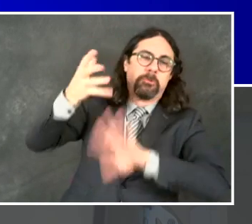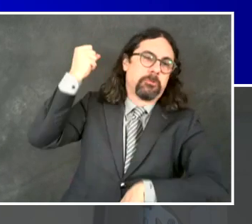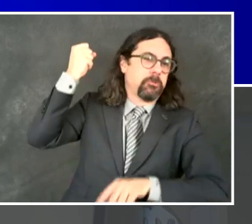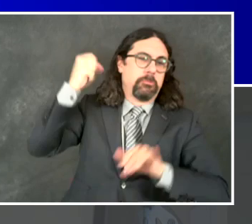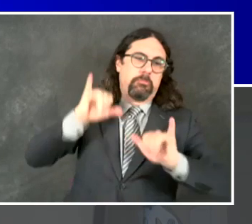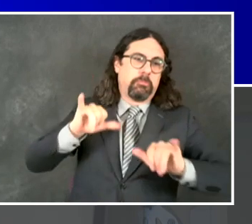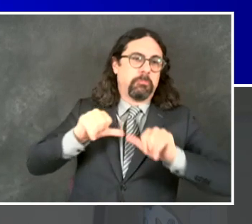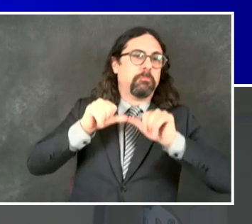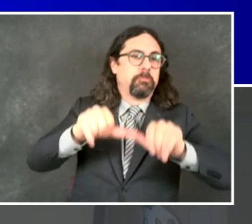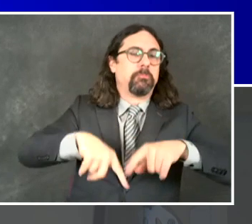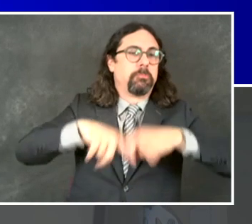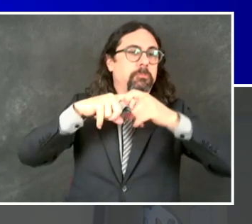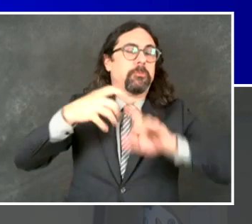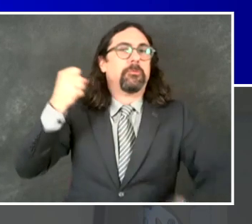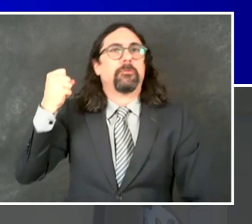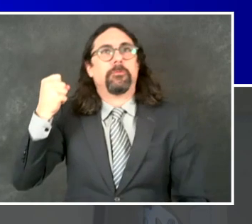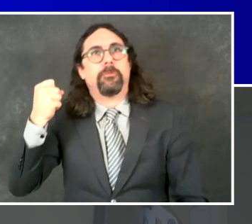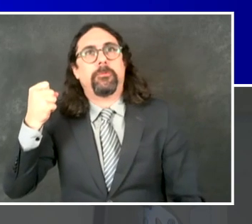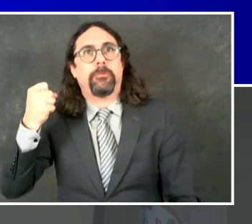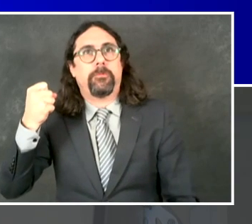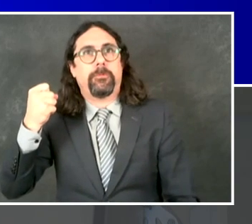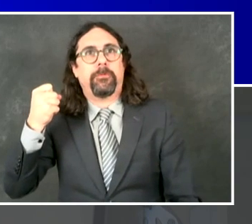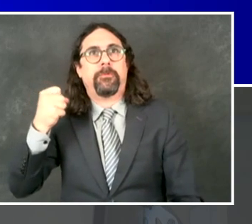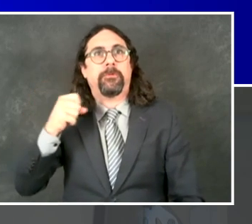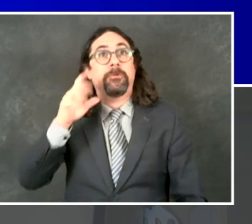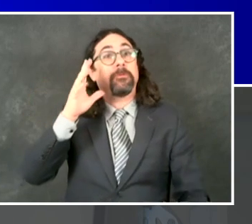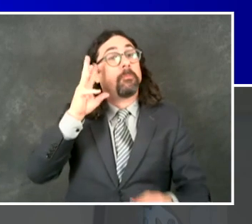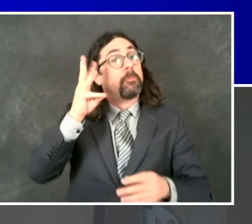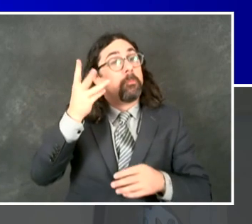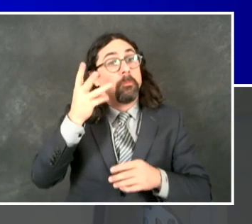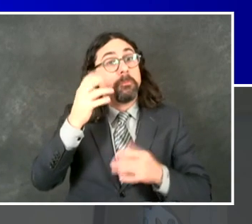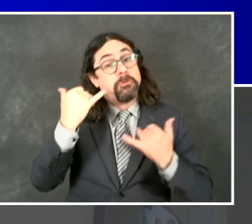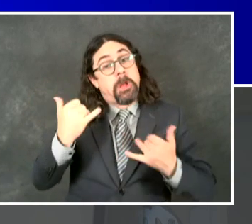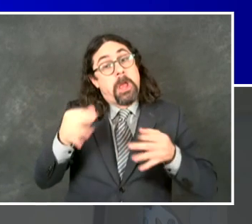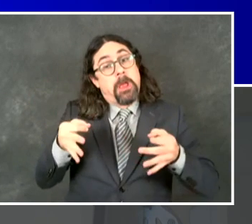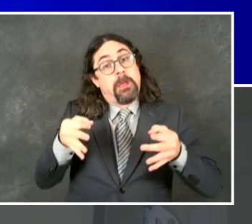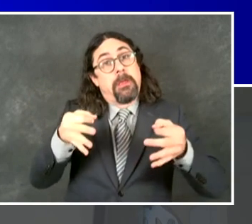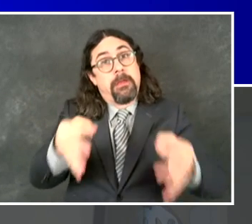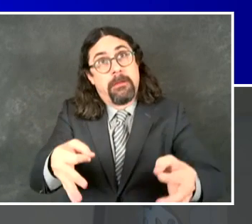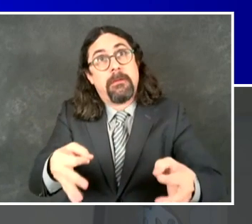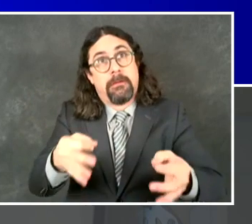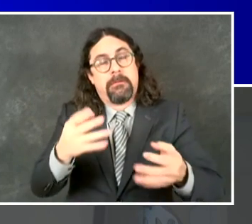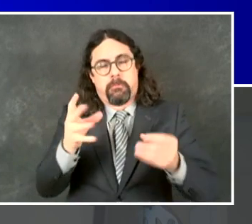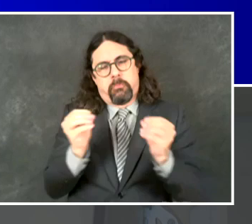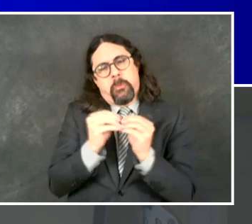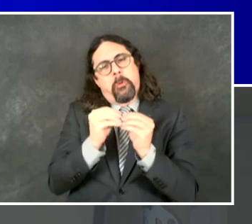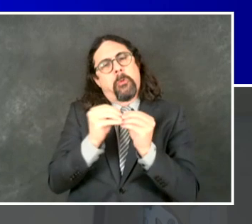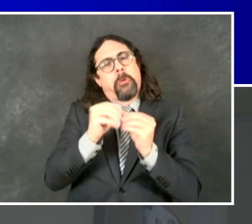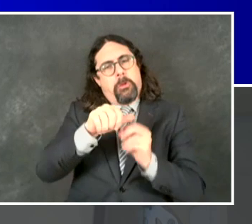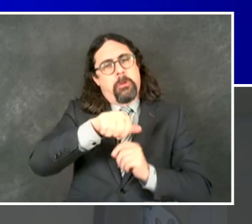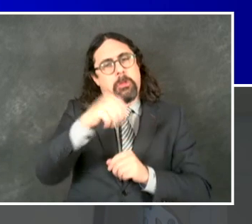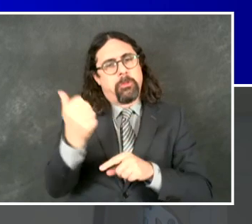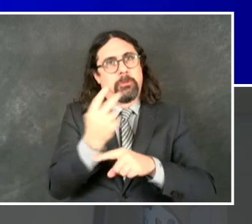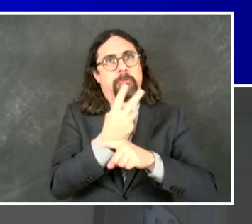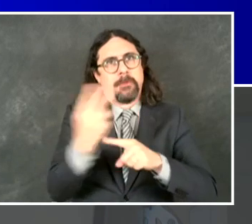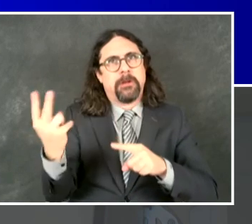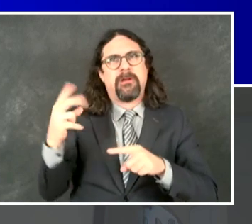SEE PROGRESS, WE CAN CONTINUE TO PULL BACK ON PARKING. TWOW EE AKST A TIME.